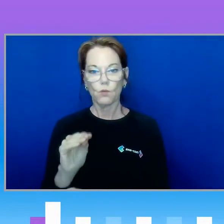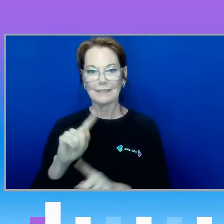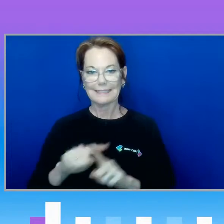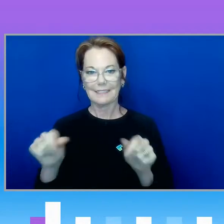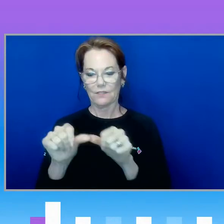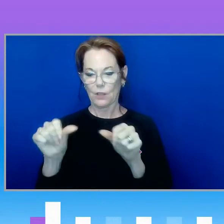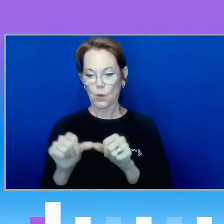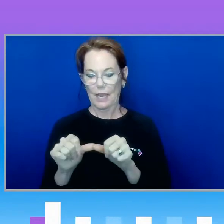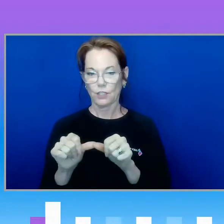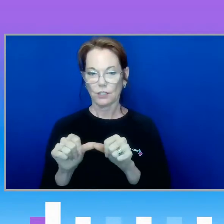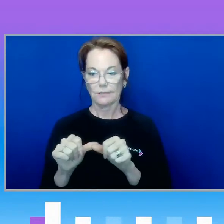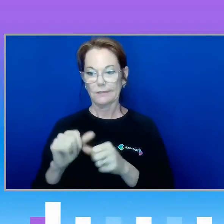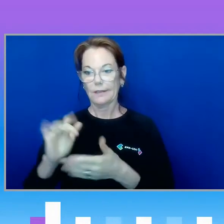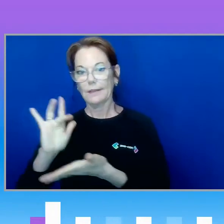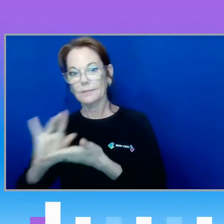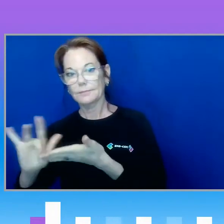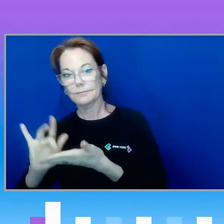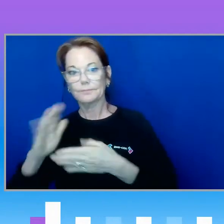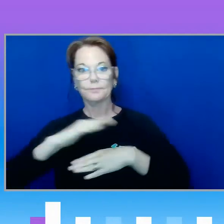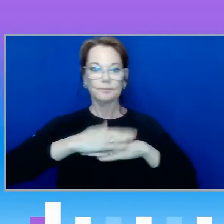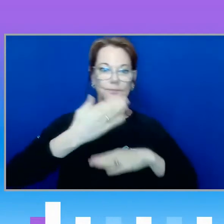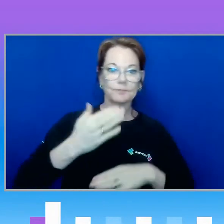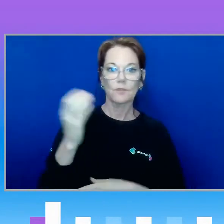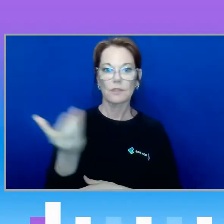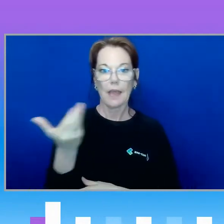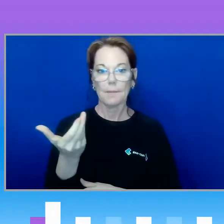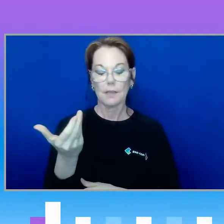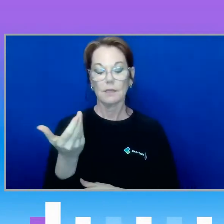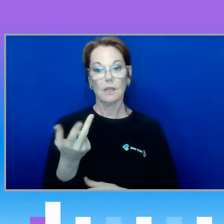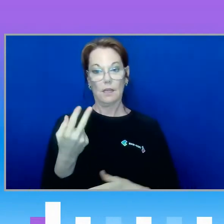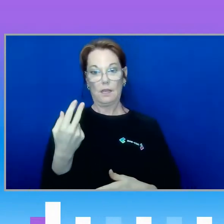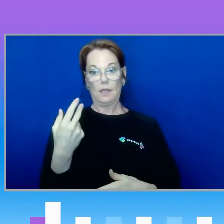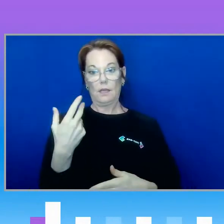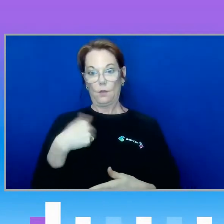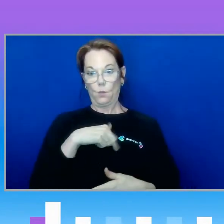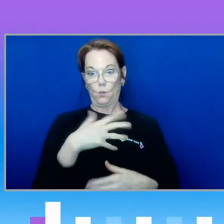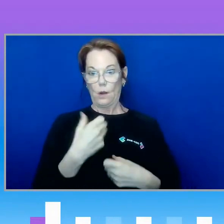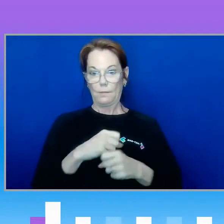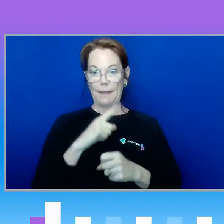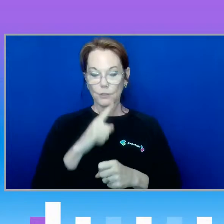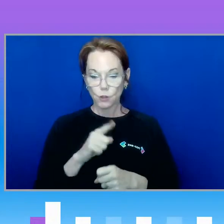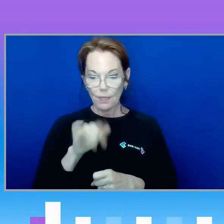be clear that we are capturing that. Does that content move